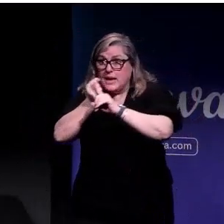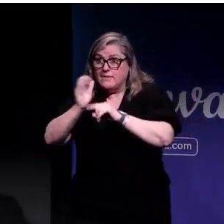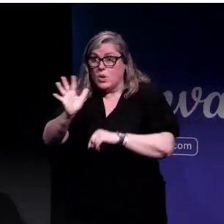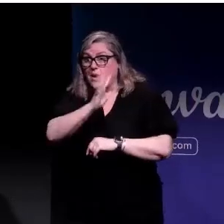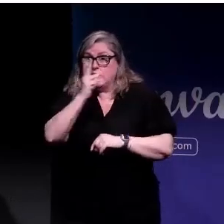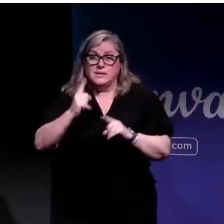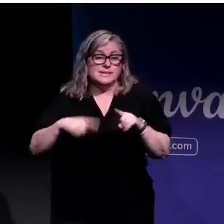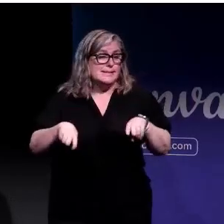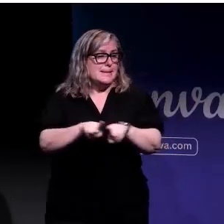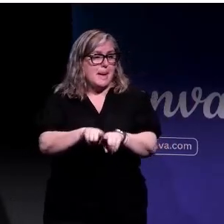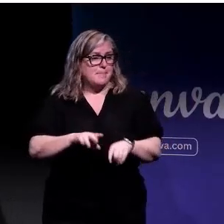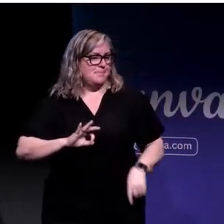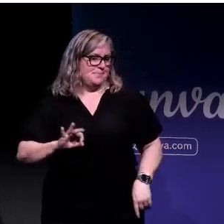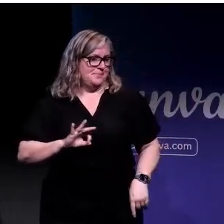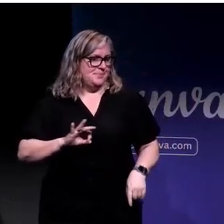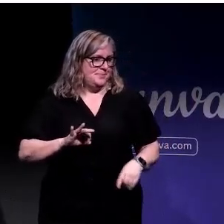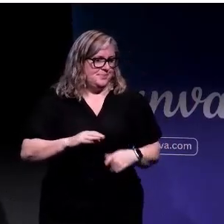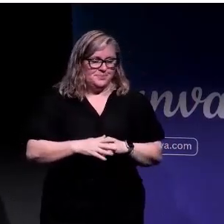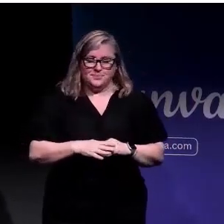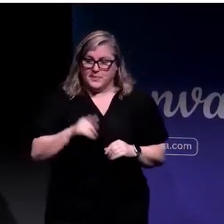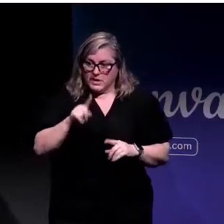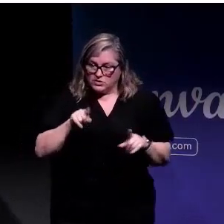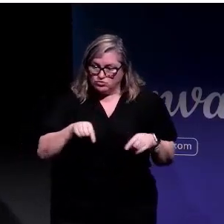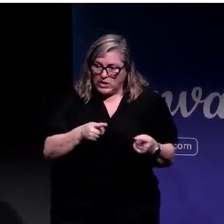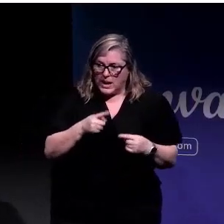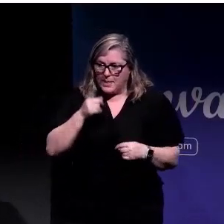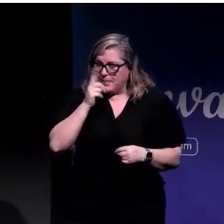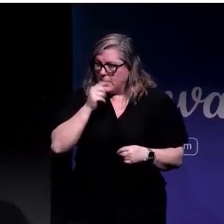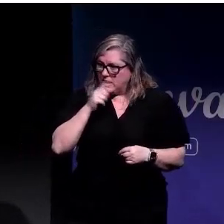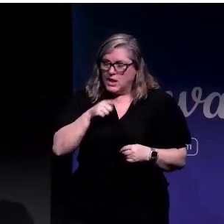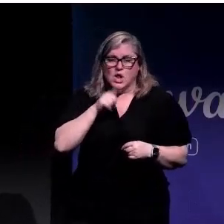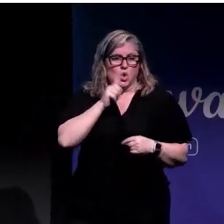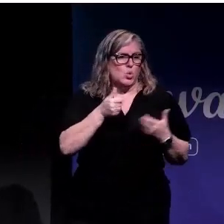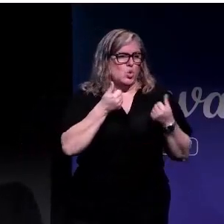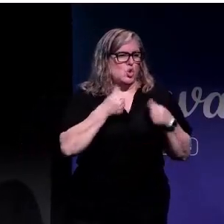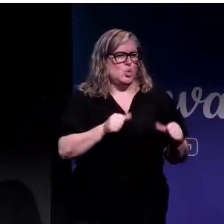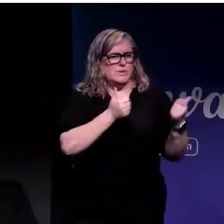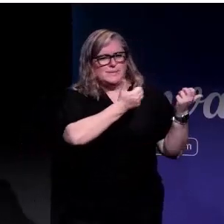Um, and of course, then there's the added challenge when people are polysubstance users, so using more than one.